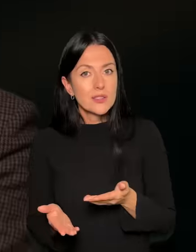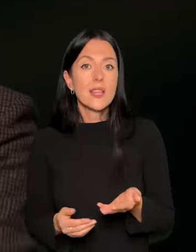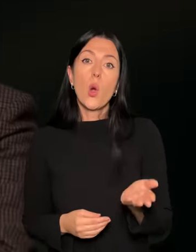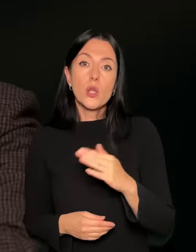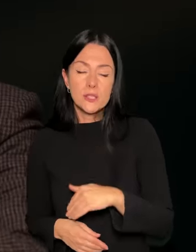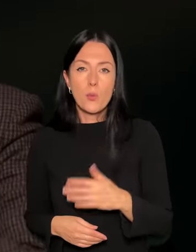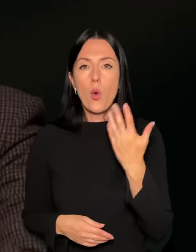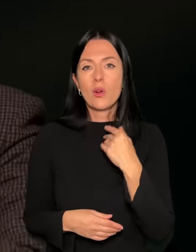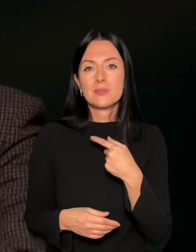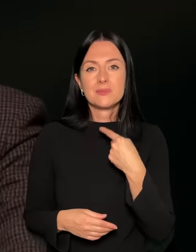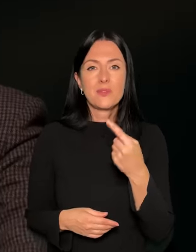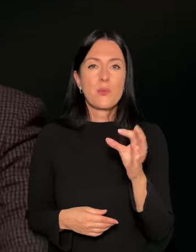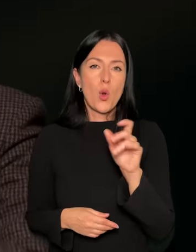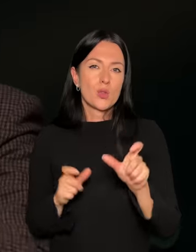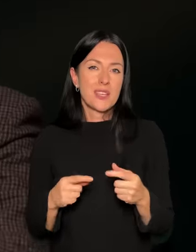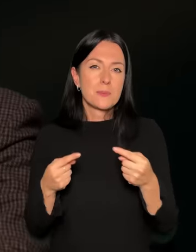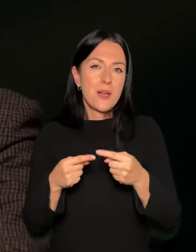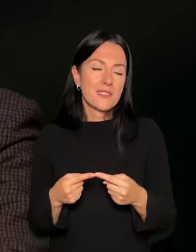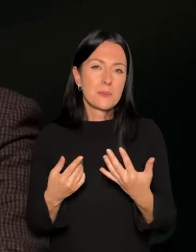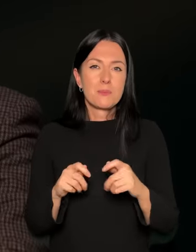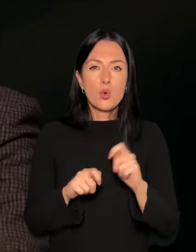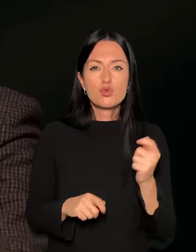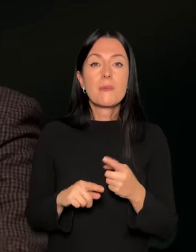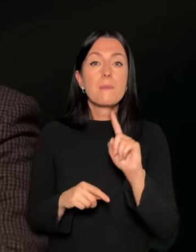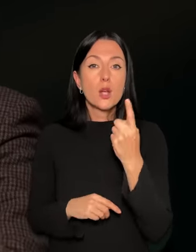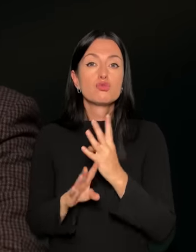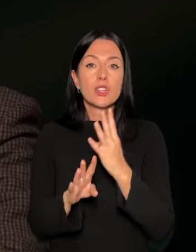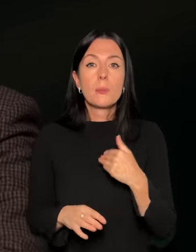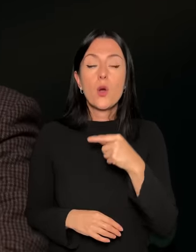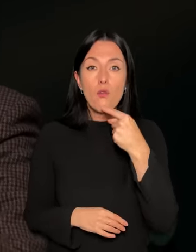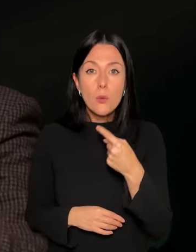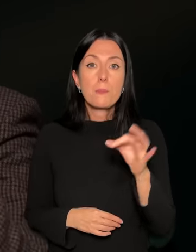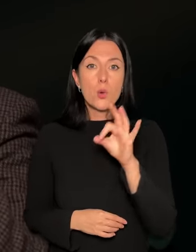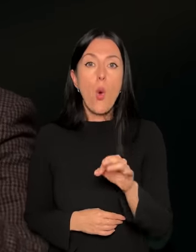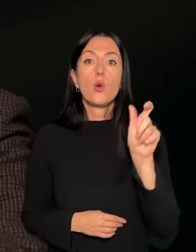When we talk about people with certain impairments, we are primarily talking about people.